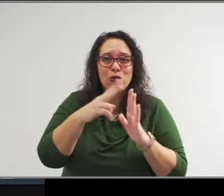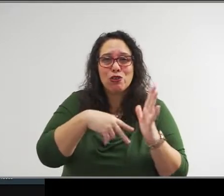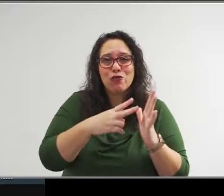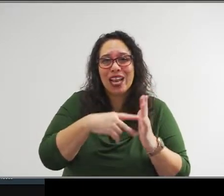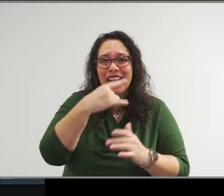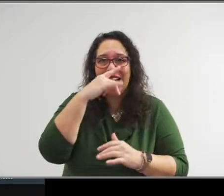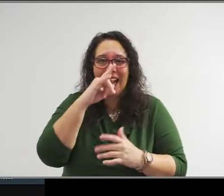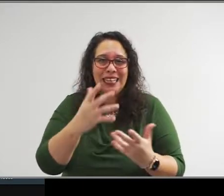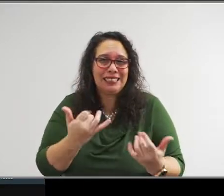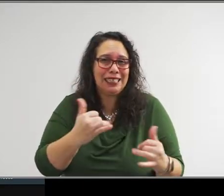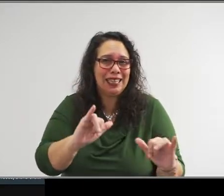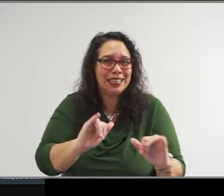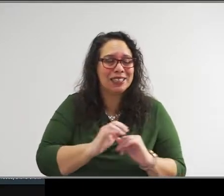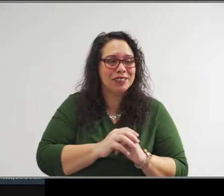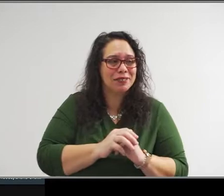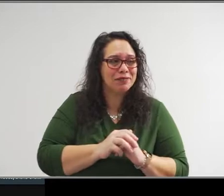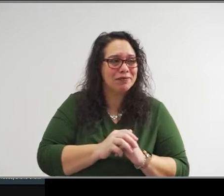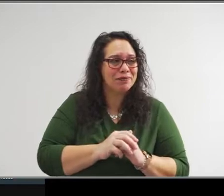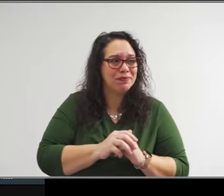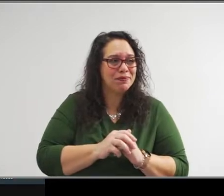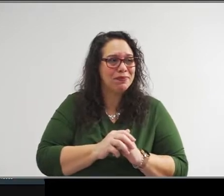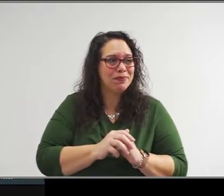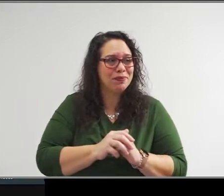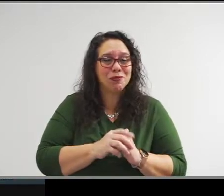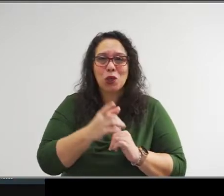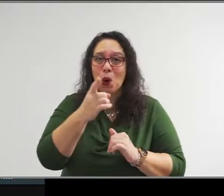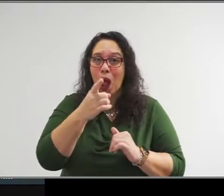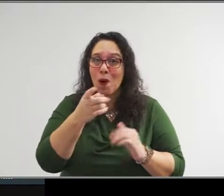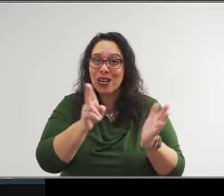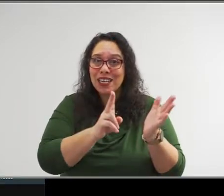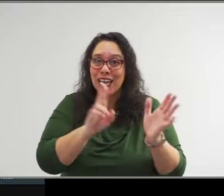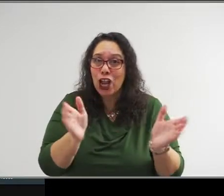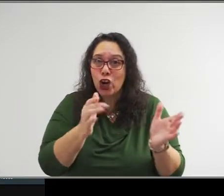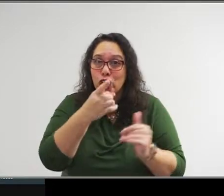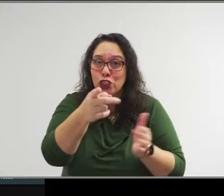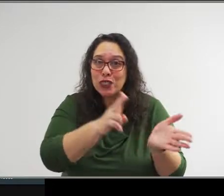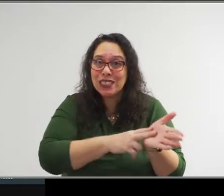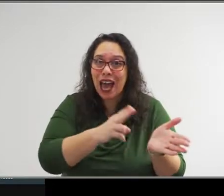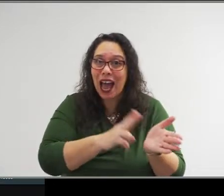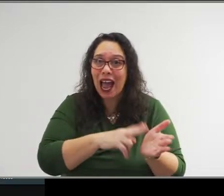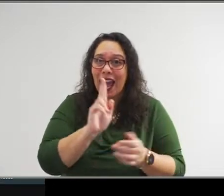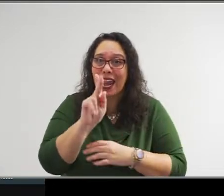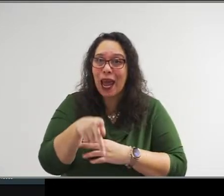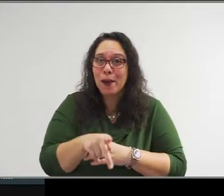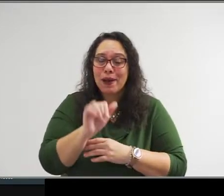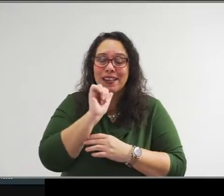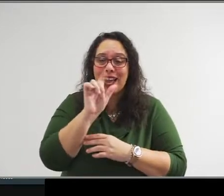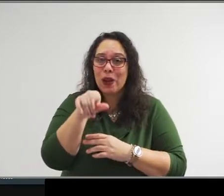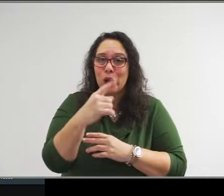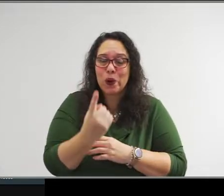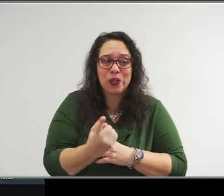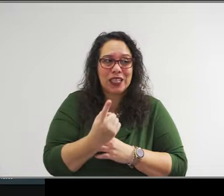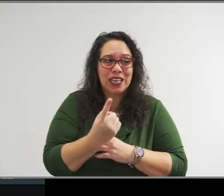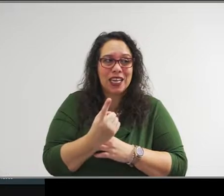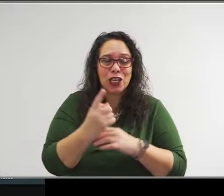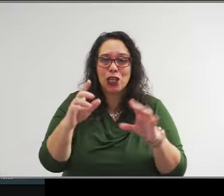We'll be sure to sign you up for not only the World Read Aloud Day